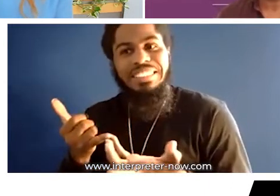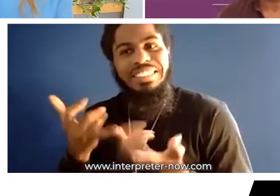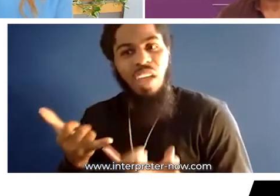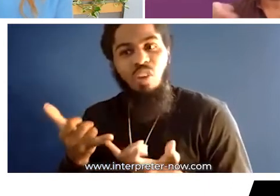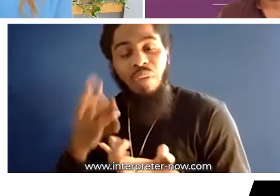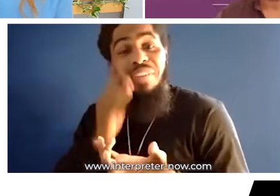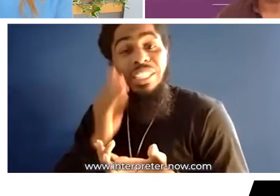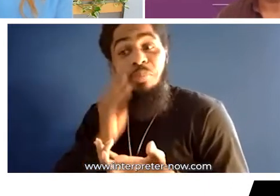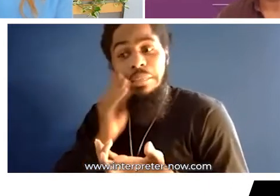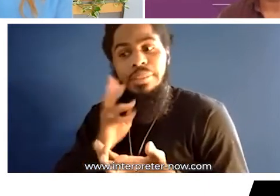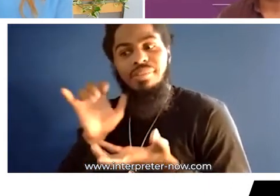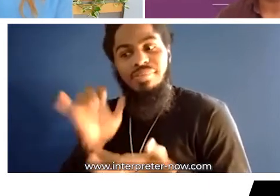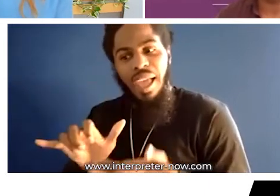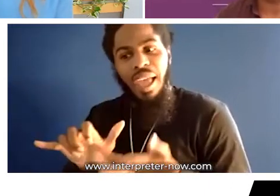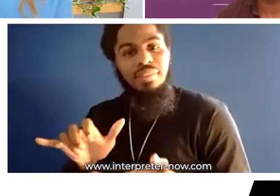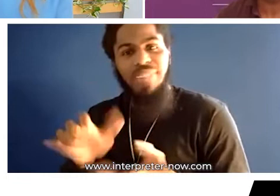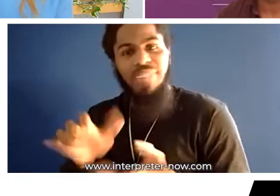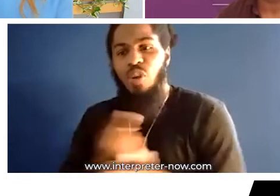which is everyone in the same physical space working together, right?